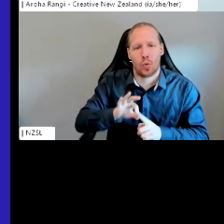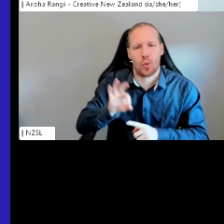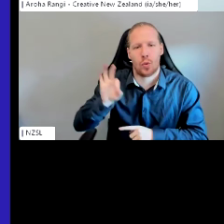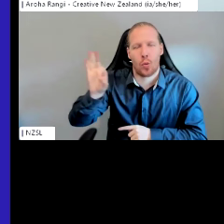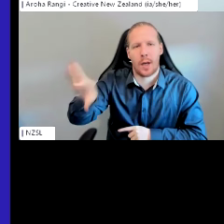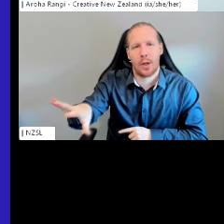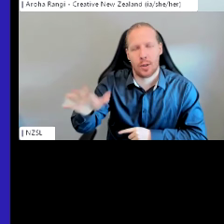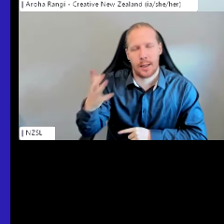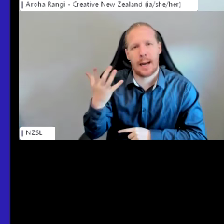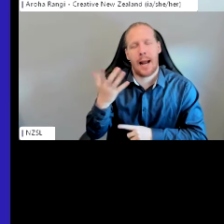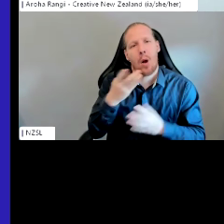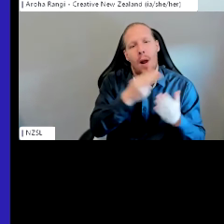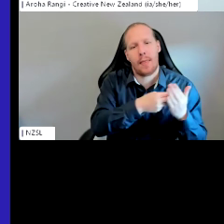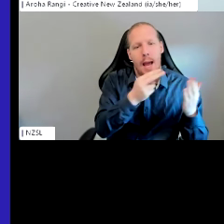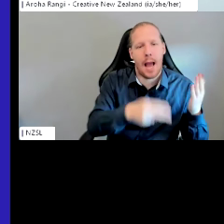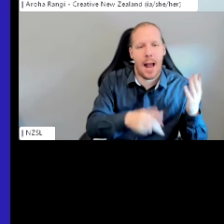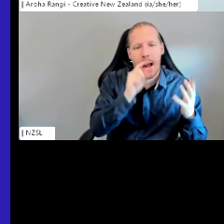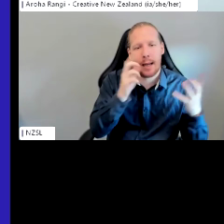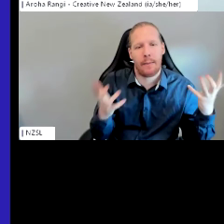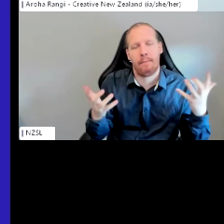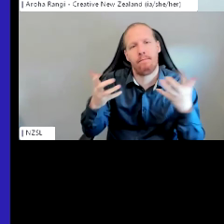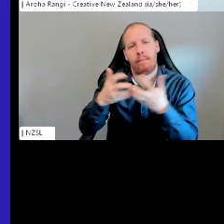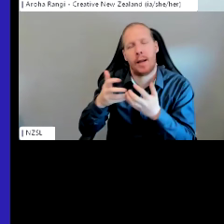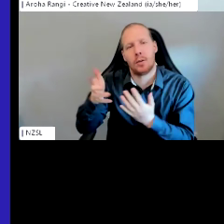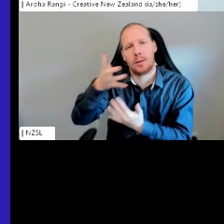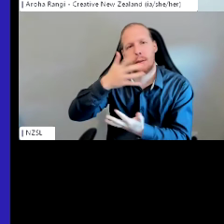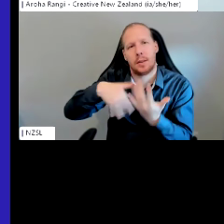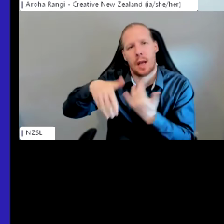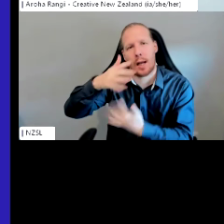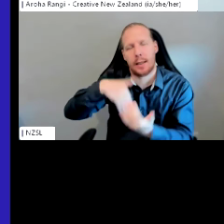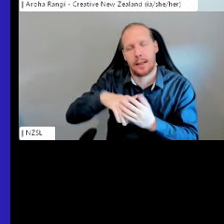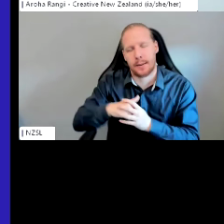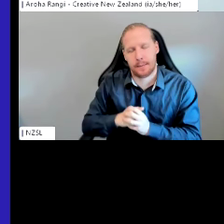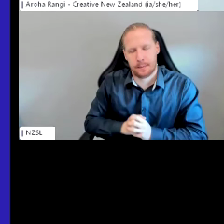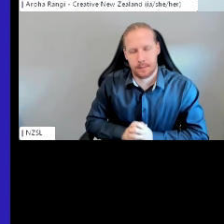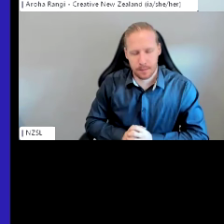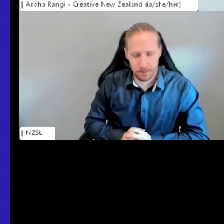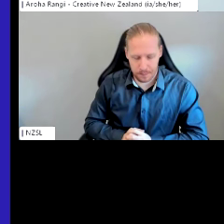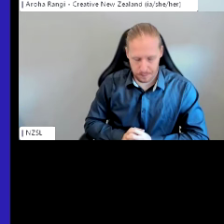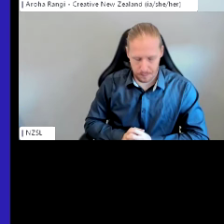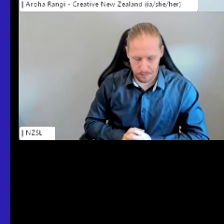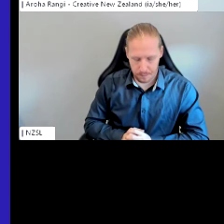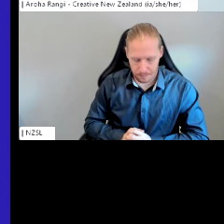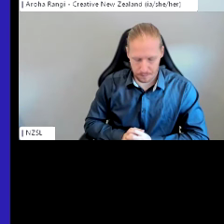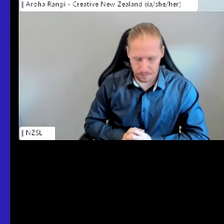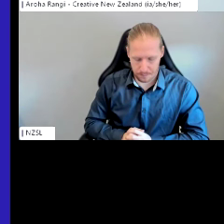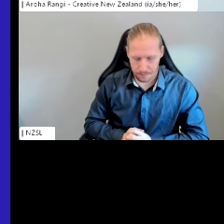very very few people um are enlightened enough to say, "I'll I'll just give you the money for